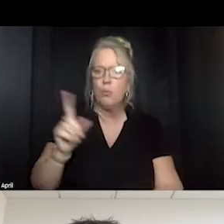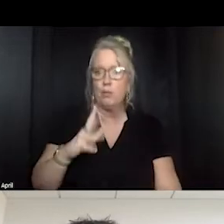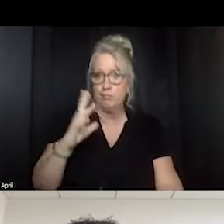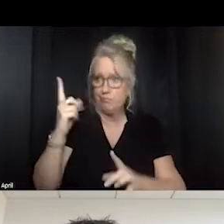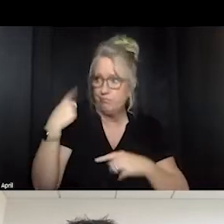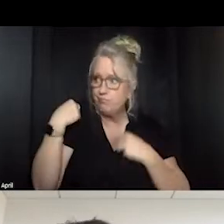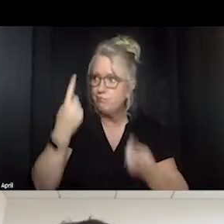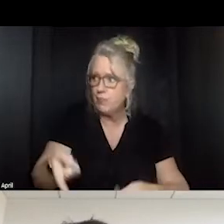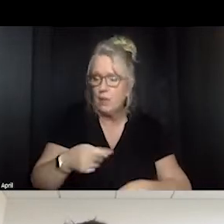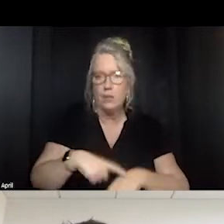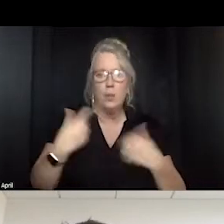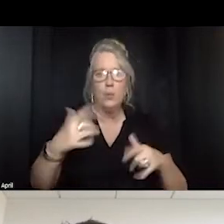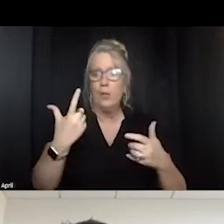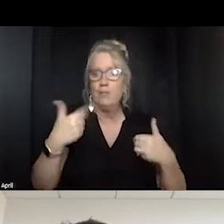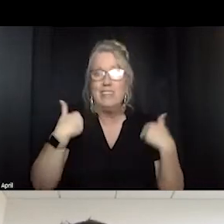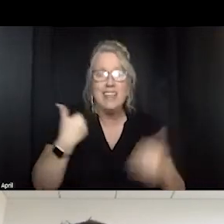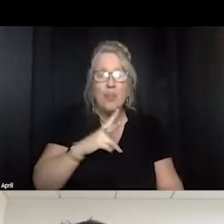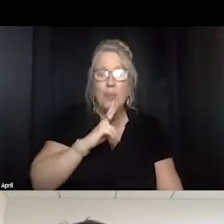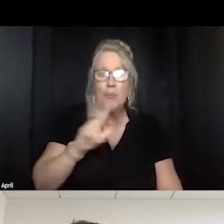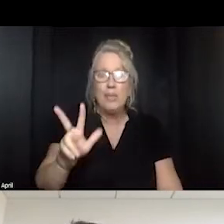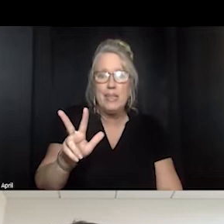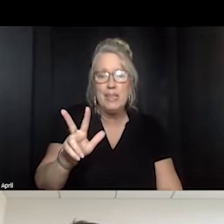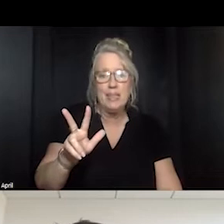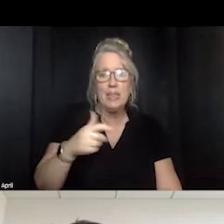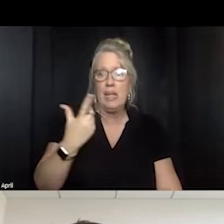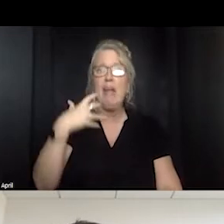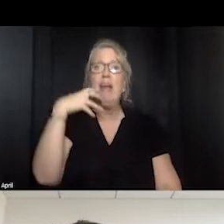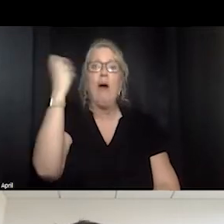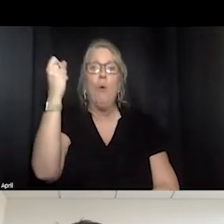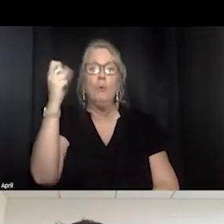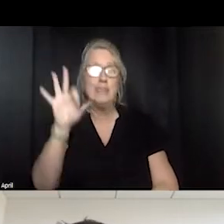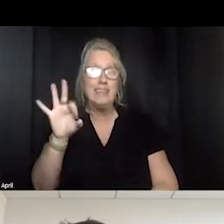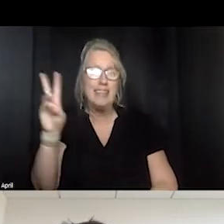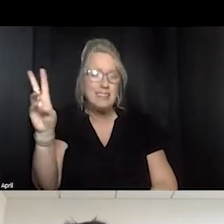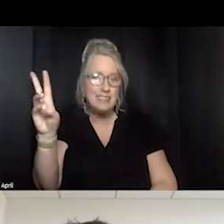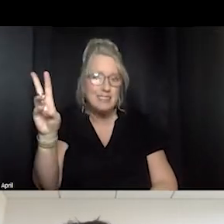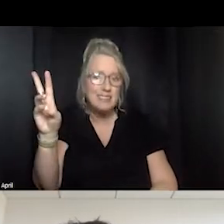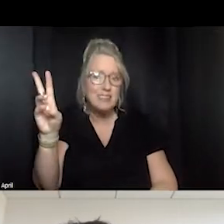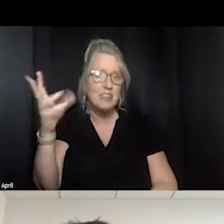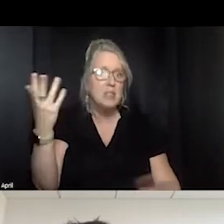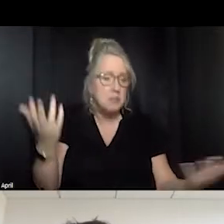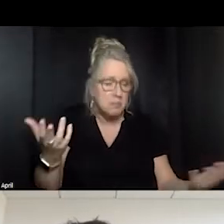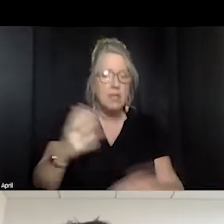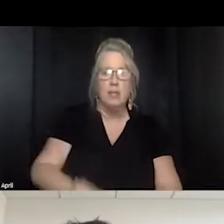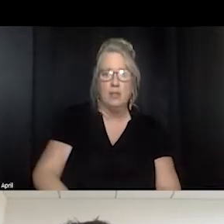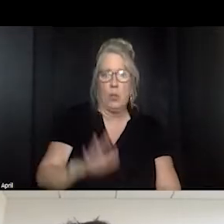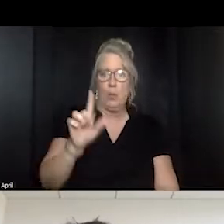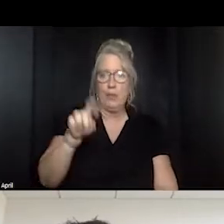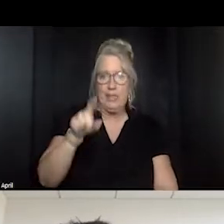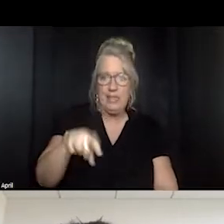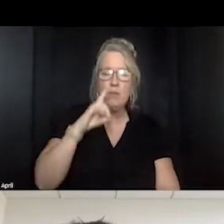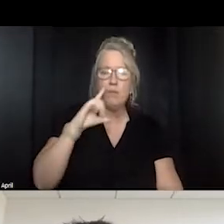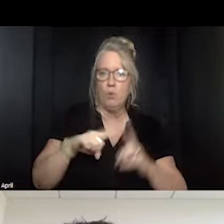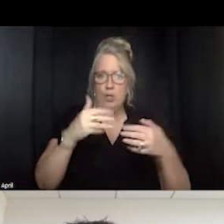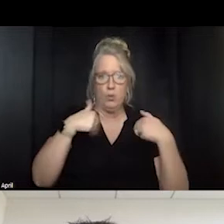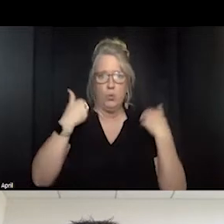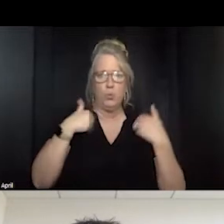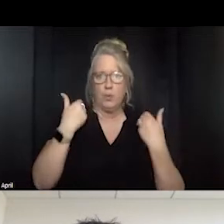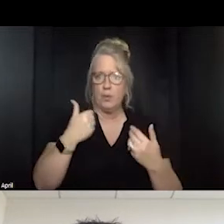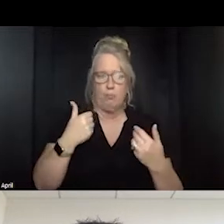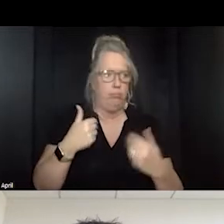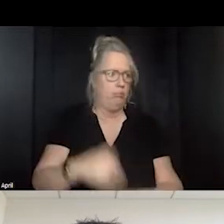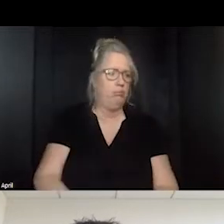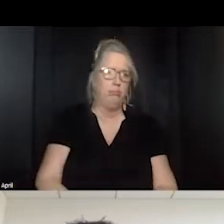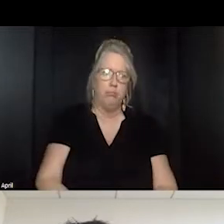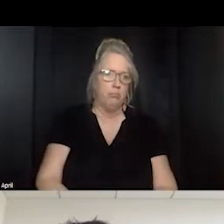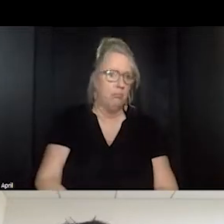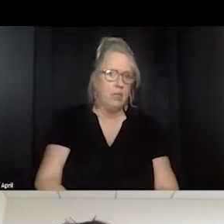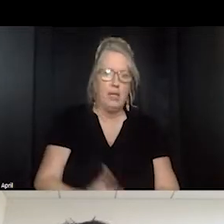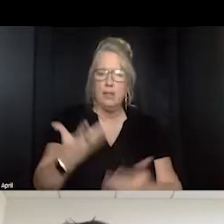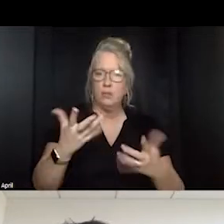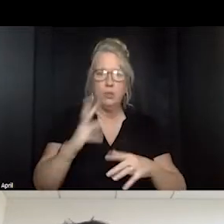WE HAD THEM AS YOUNG AS 3. OLD AS 96. THE NEED FOR THE YOUTH HAS BEEN WELL ESTABLISHED AND LED